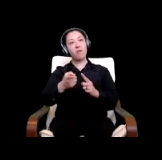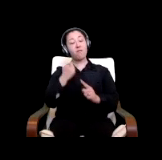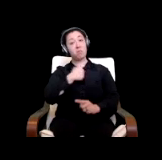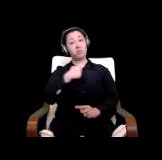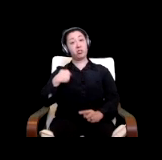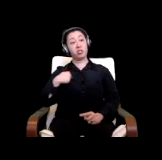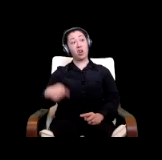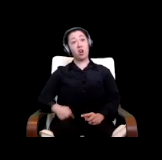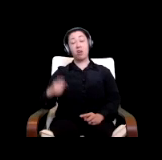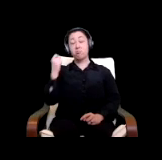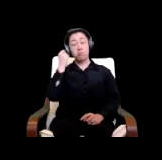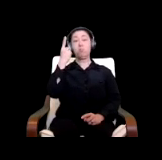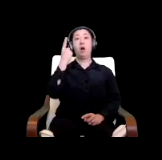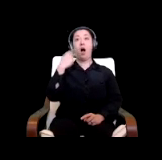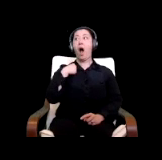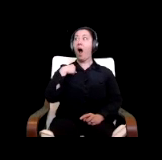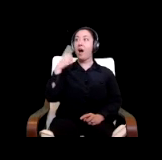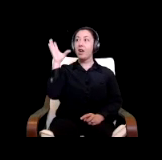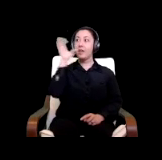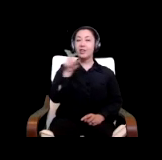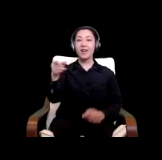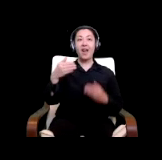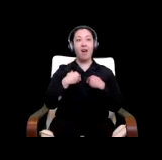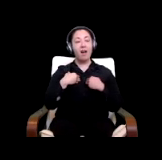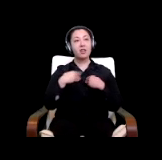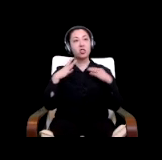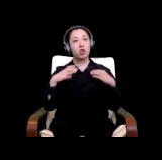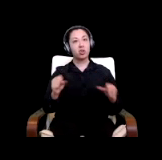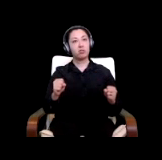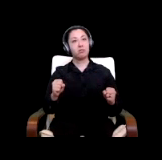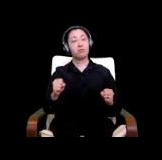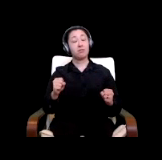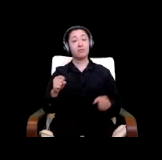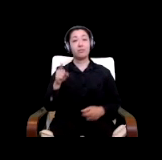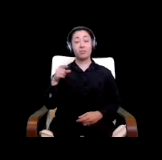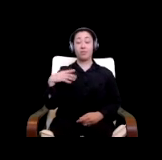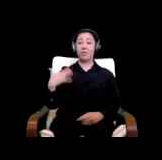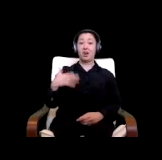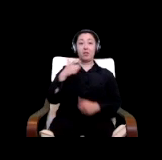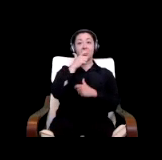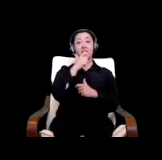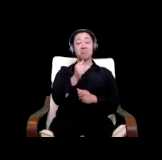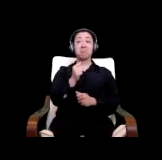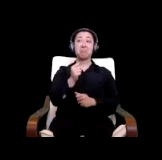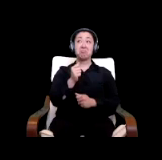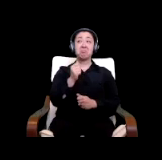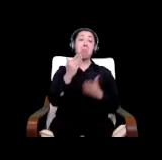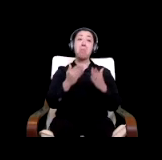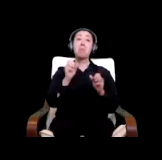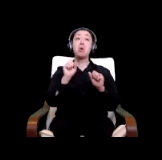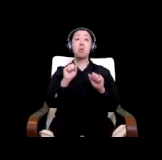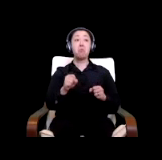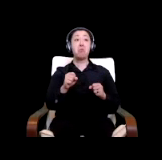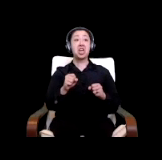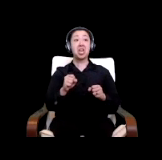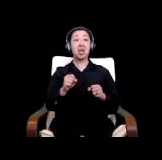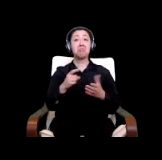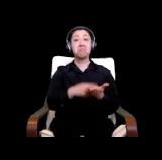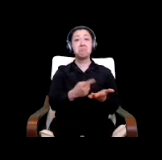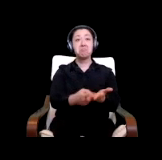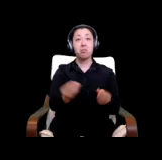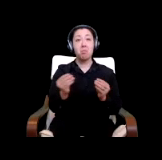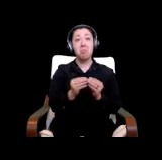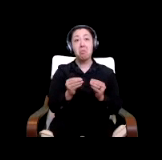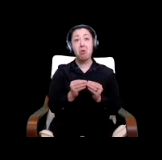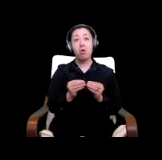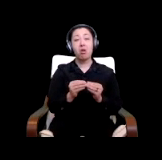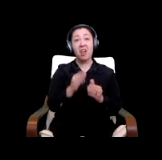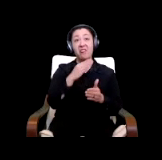That is interesting, we may be able to talk more about that at the end.